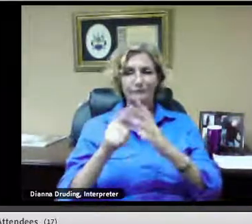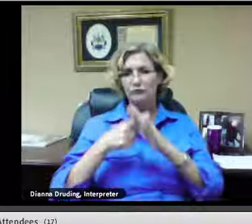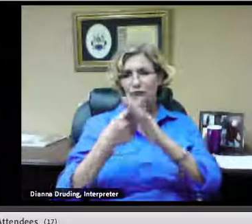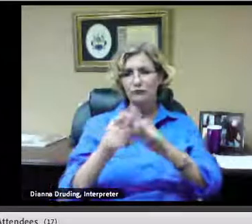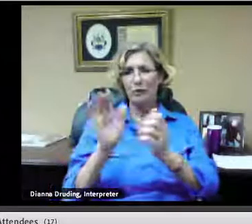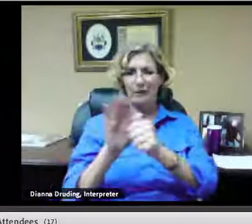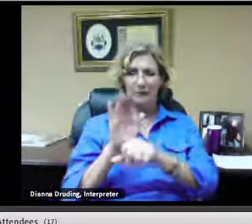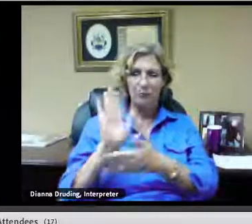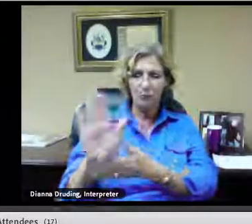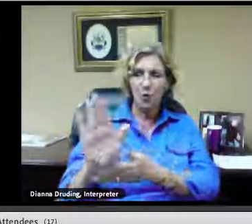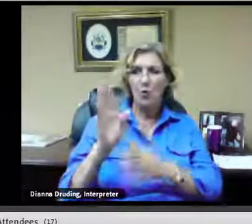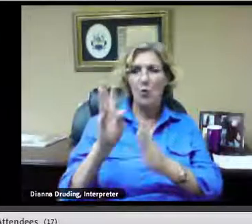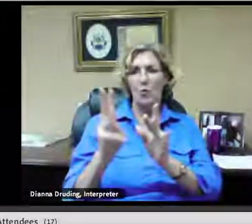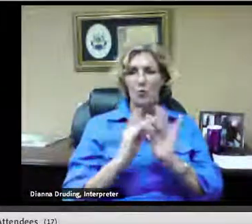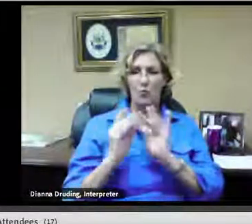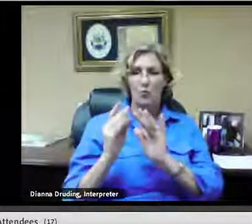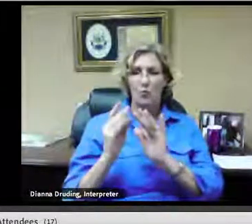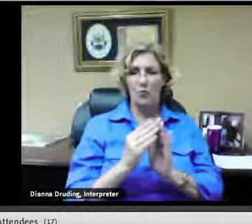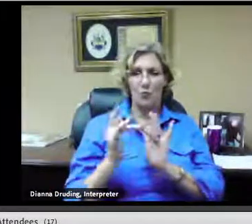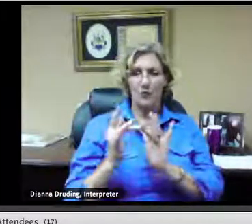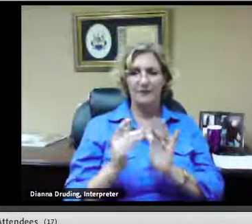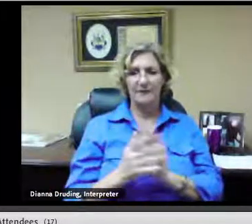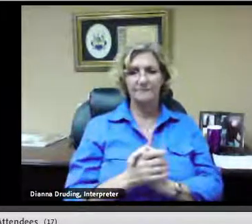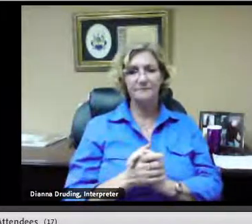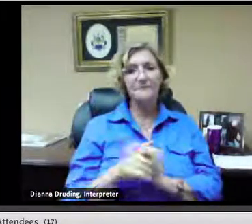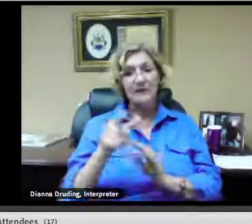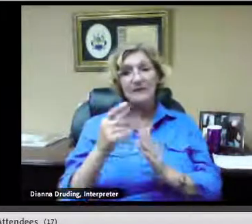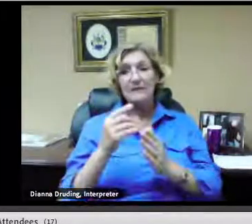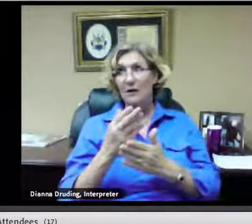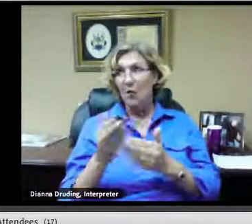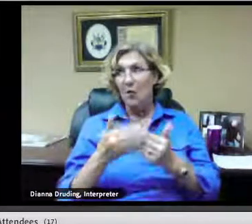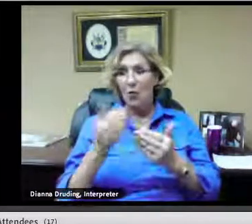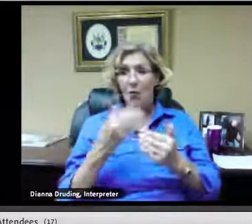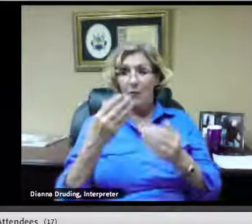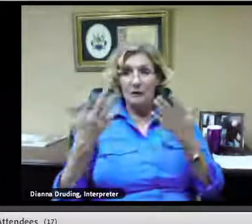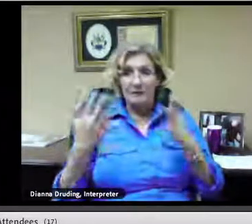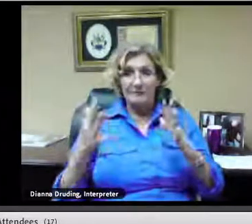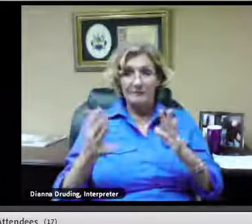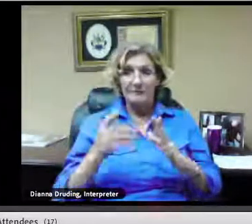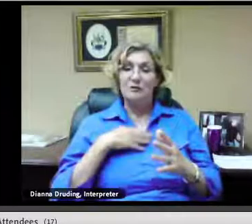and get some practical places where you can go and things to think about when you're interacting with your patrons